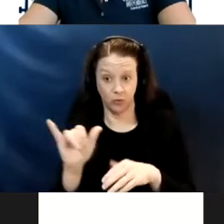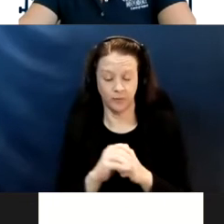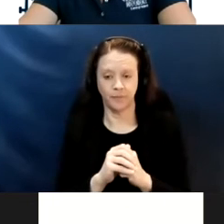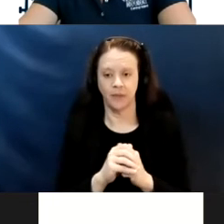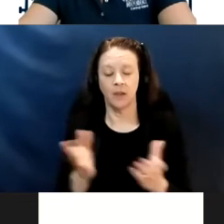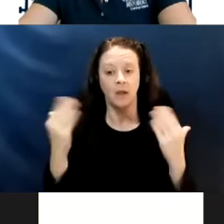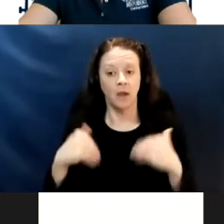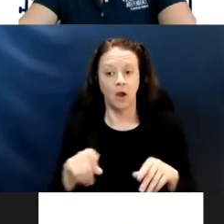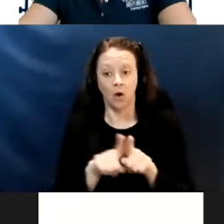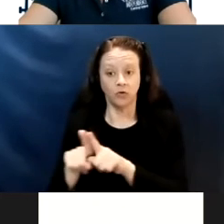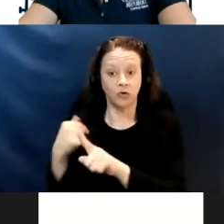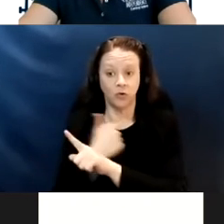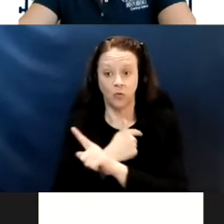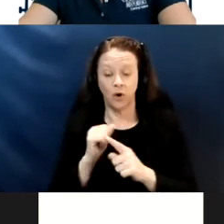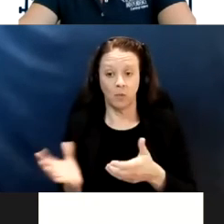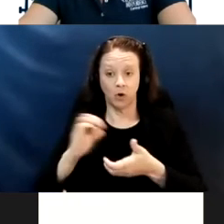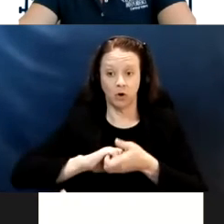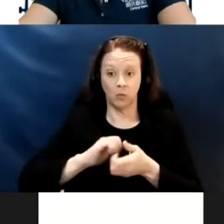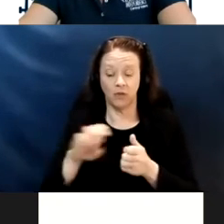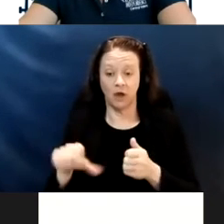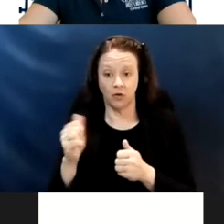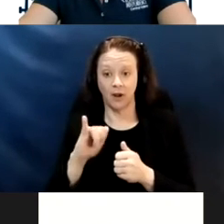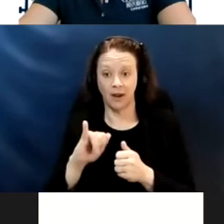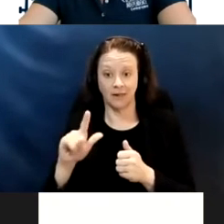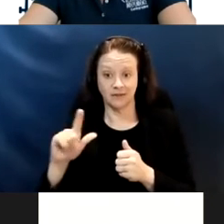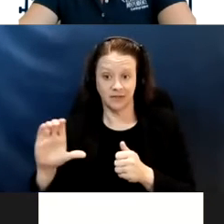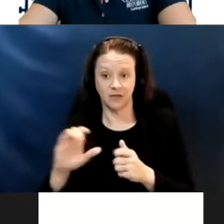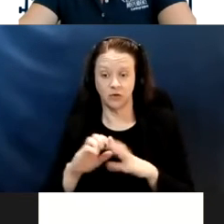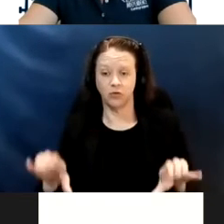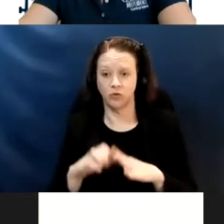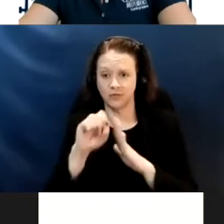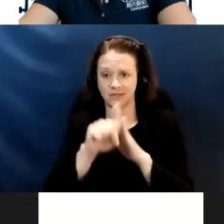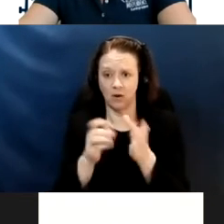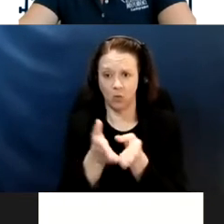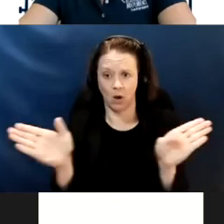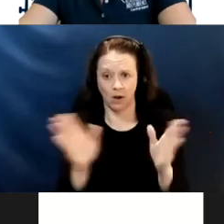with other independent living centers to do statewide outreach. And of course, as always